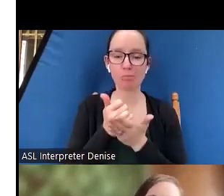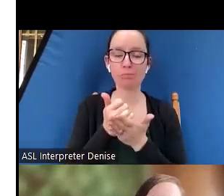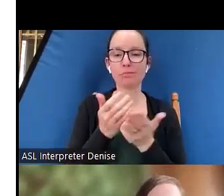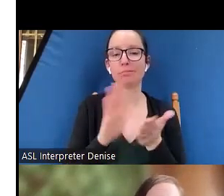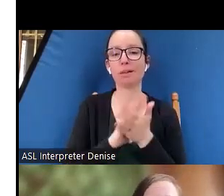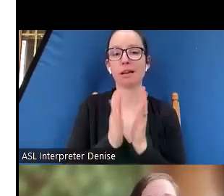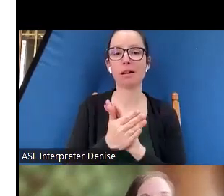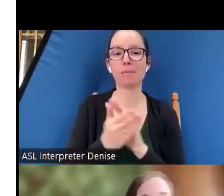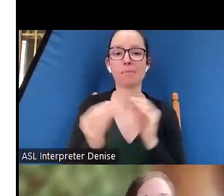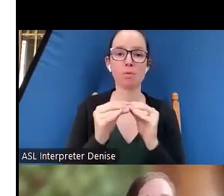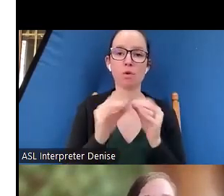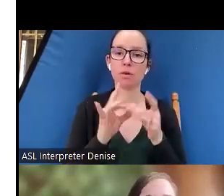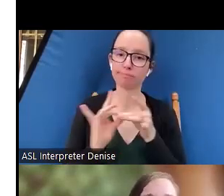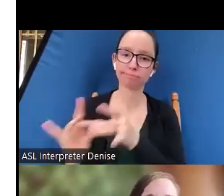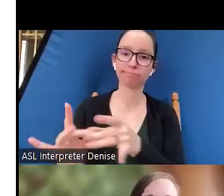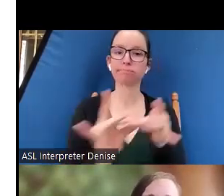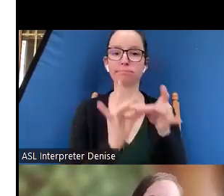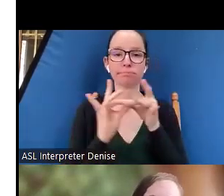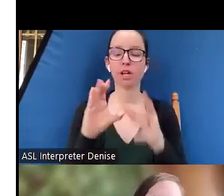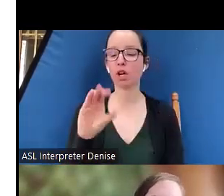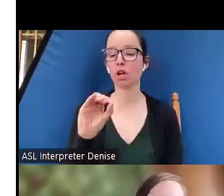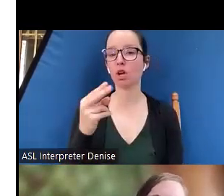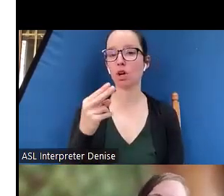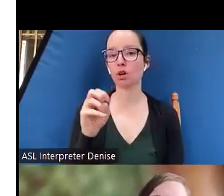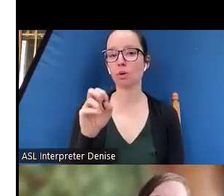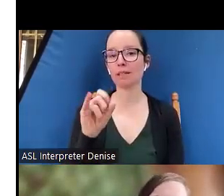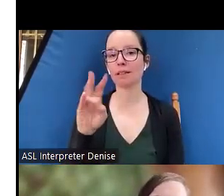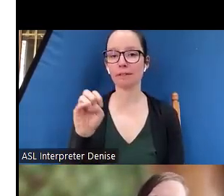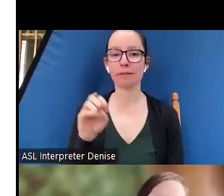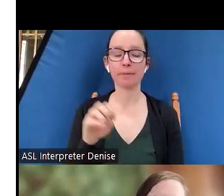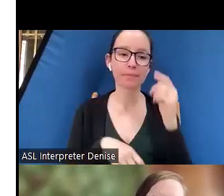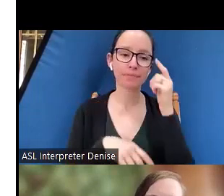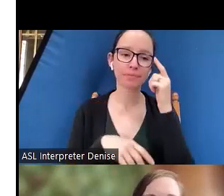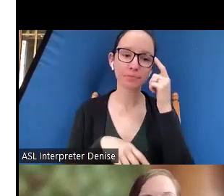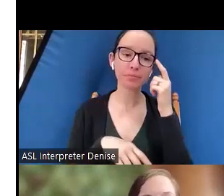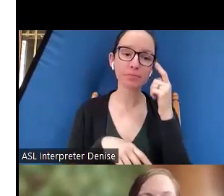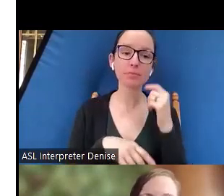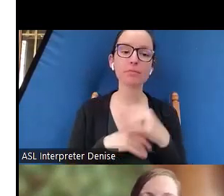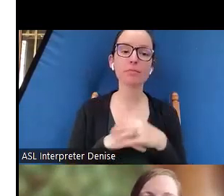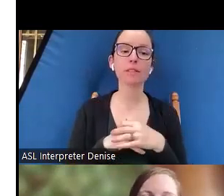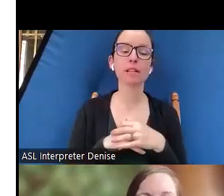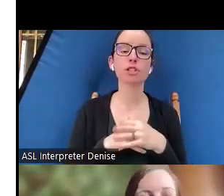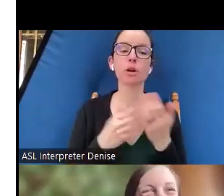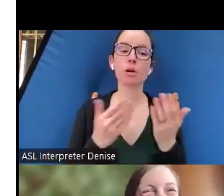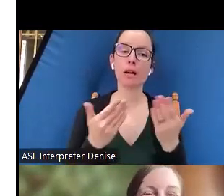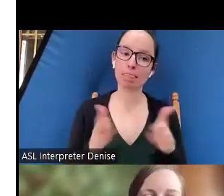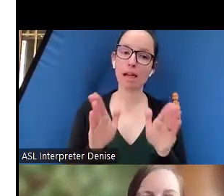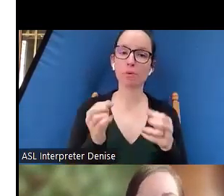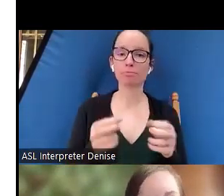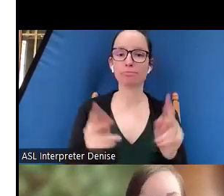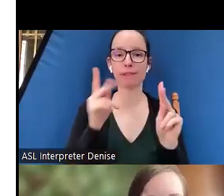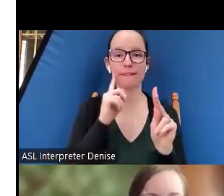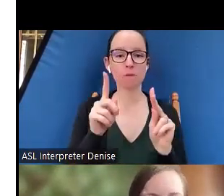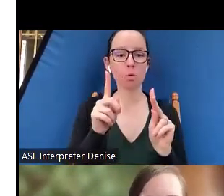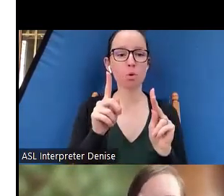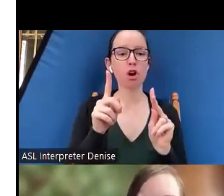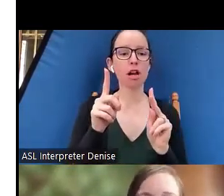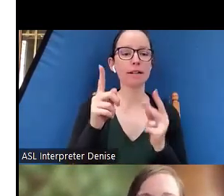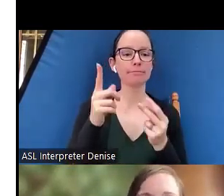In addition, making space for reflection and learning was a theme that came up a lot. Perhaps a little bit biased because we are evaluators, but